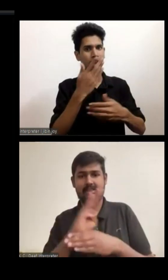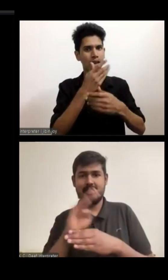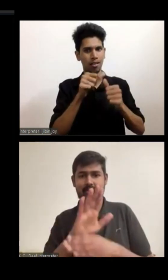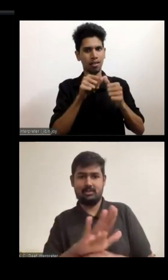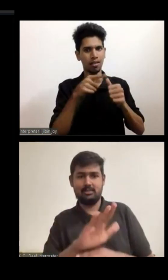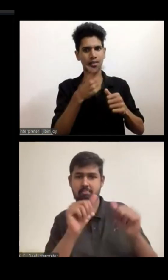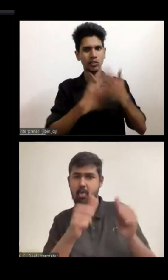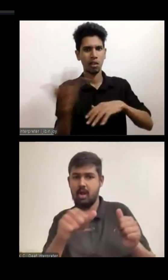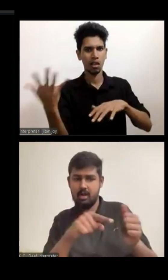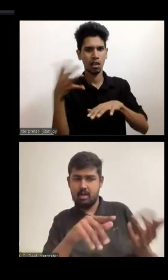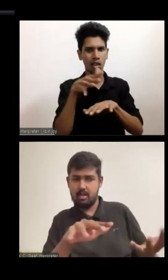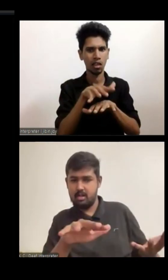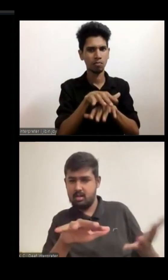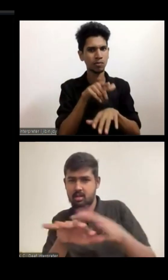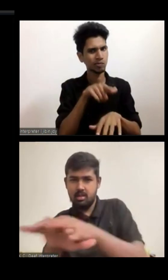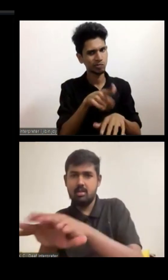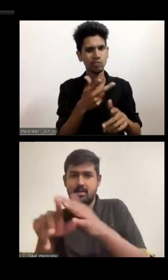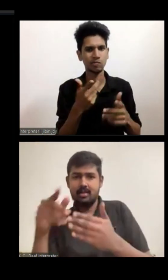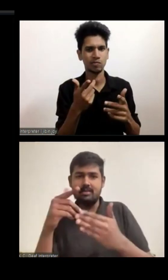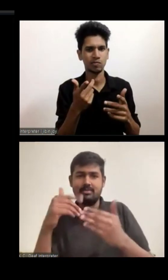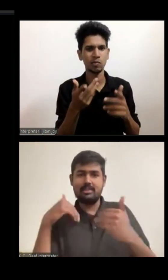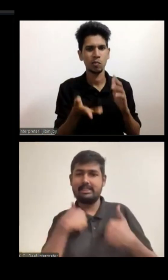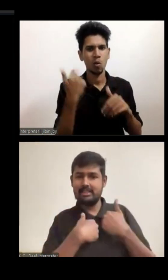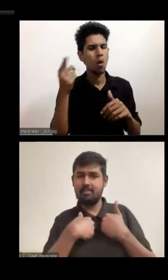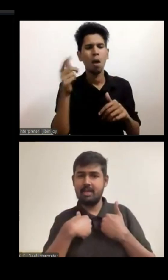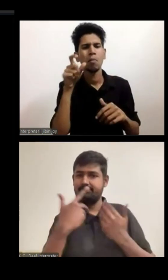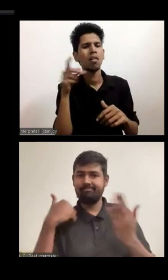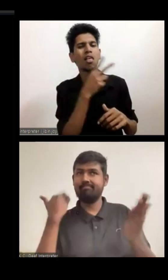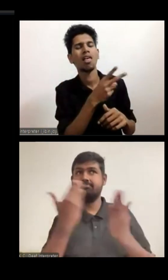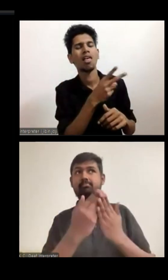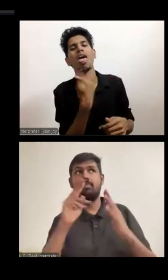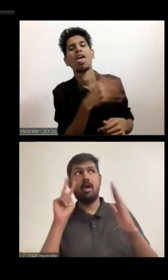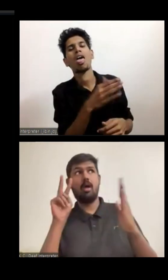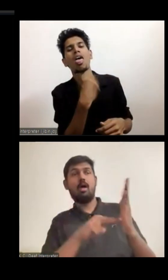for longer period and get deteriorated, you know, for that matter.